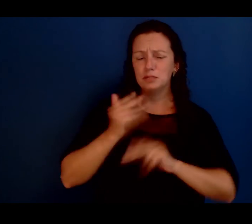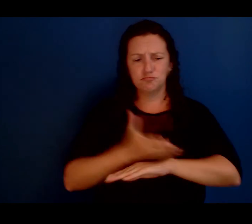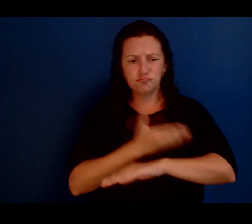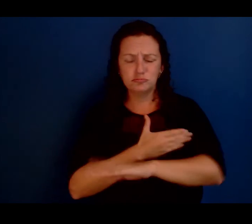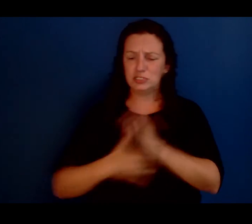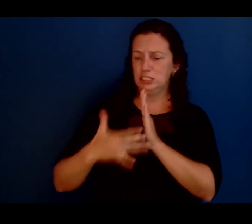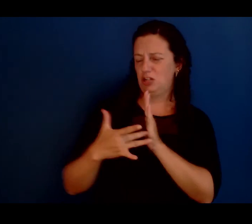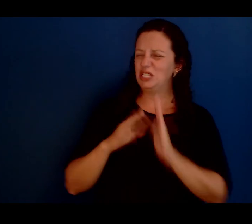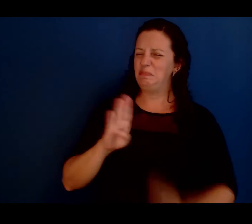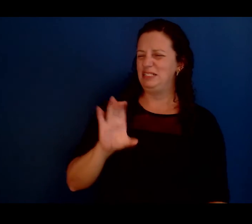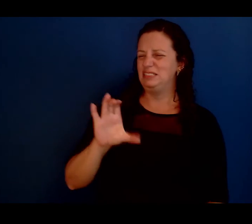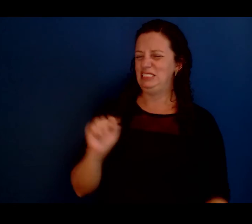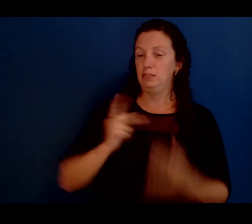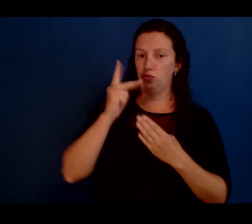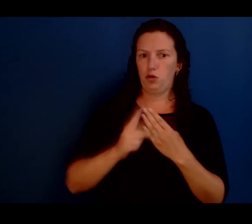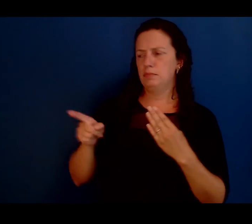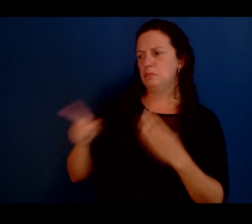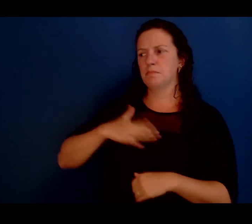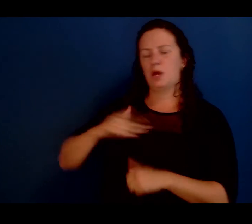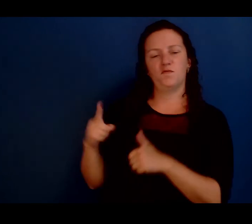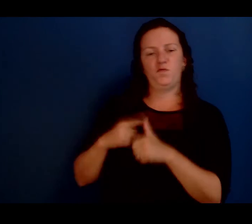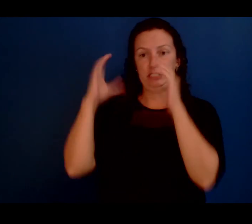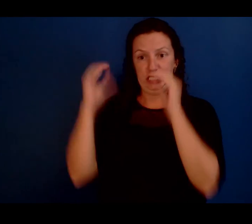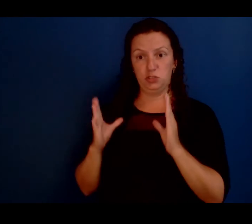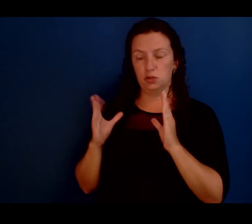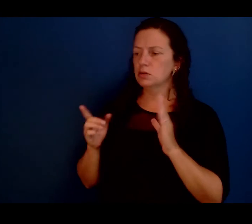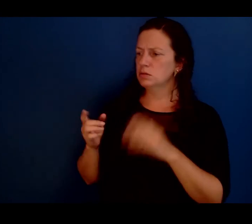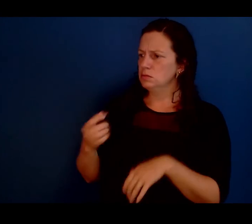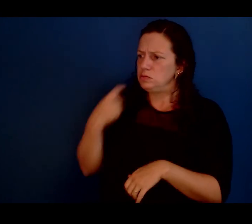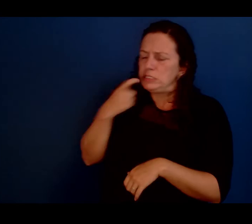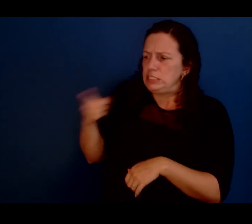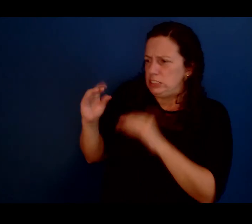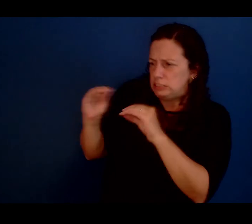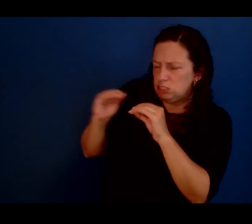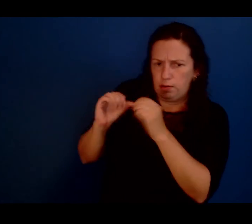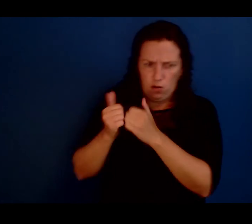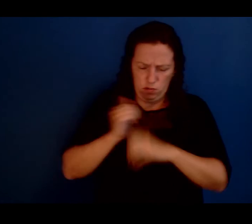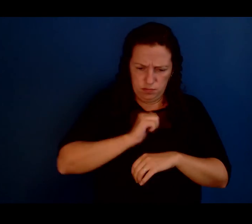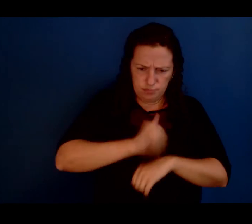in the BCT program. So Brad was showing me this morning was how to set up the saw and cut these guys